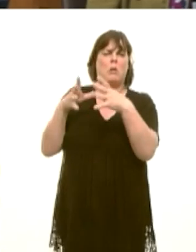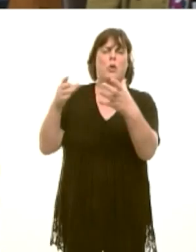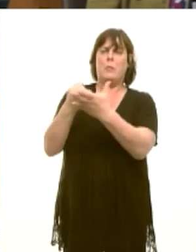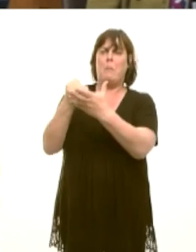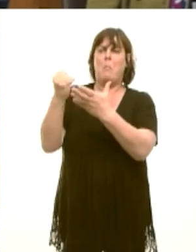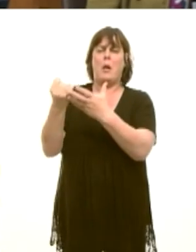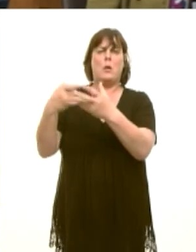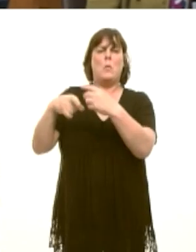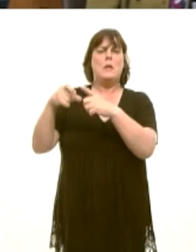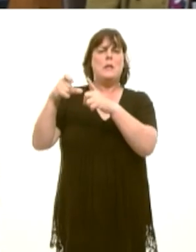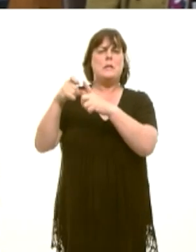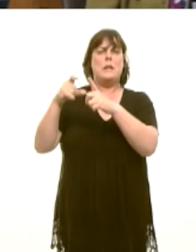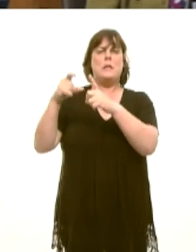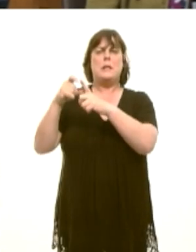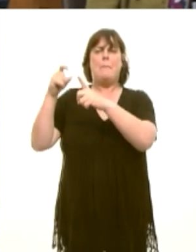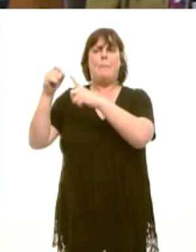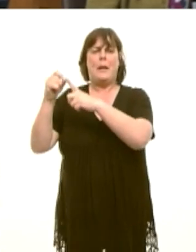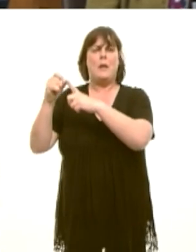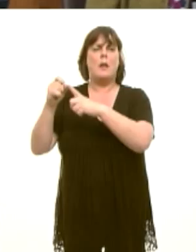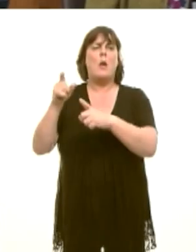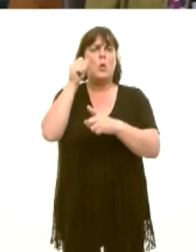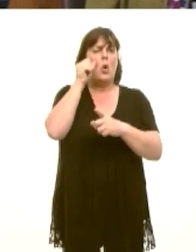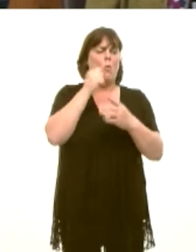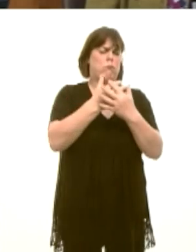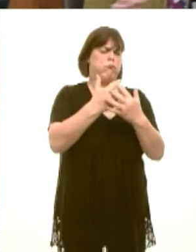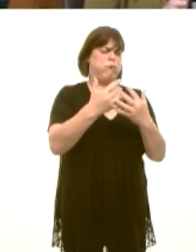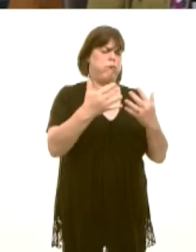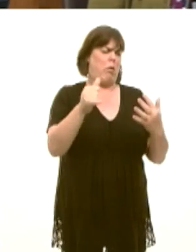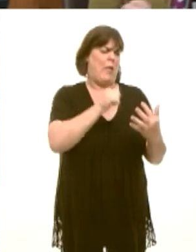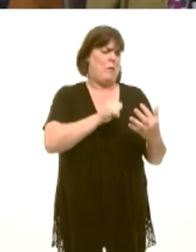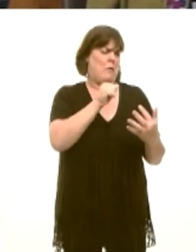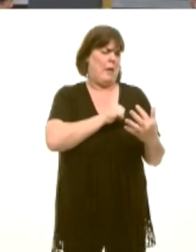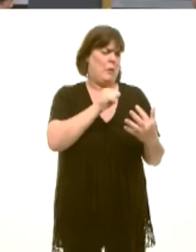trade partner. We know that 150,000 jobs in Wales depend on access to this market.